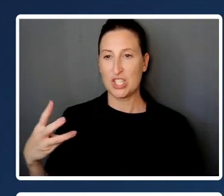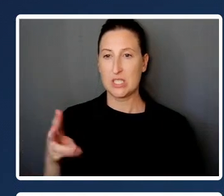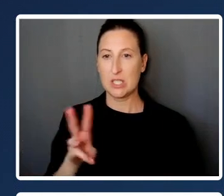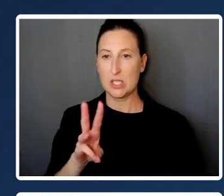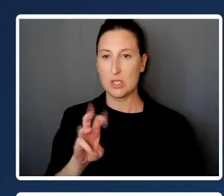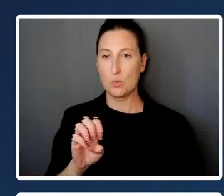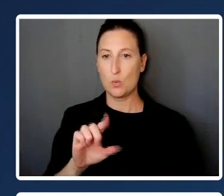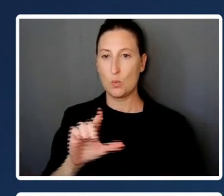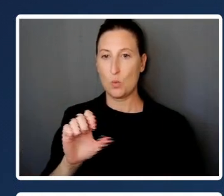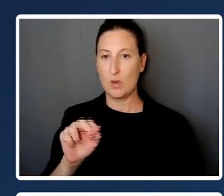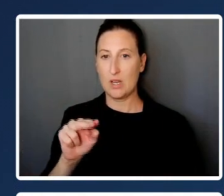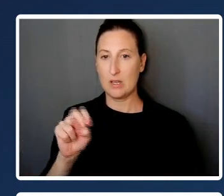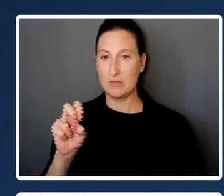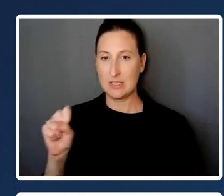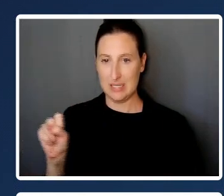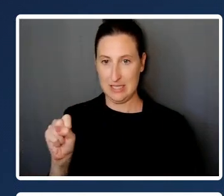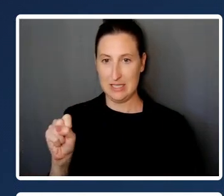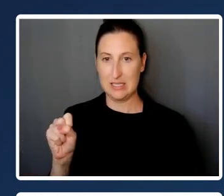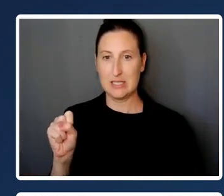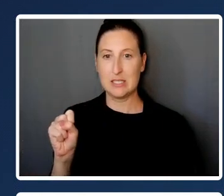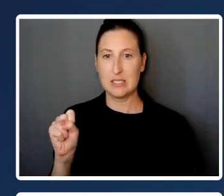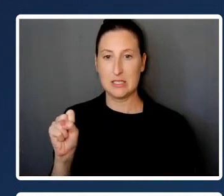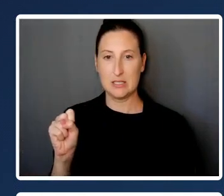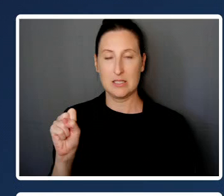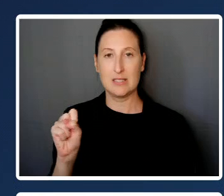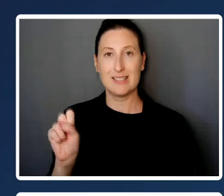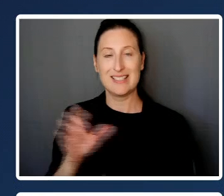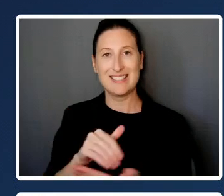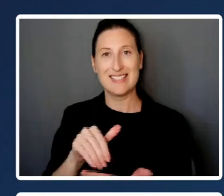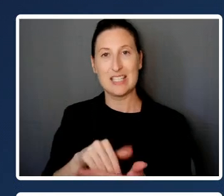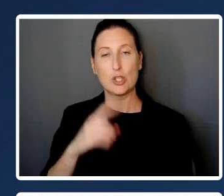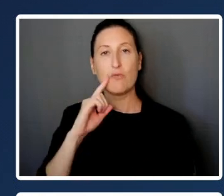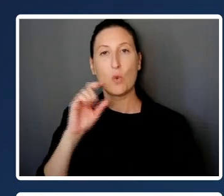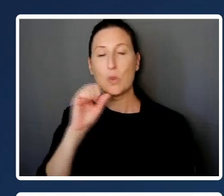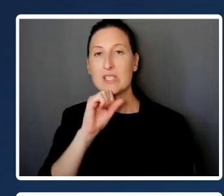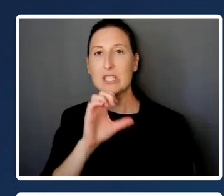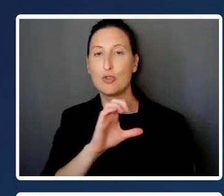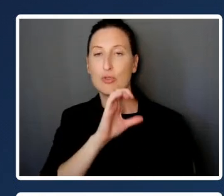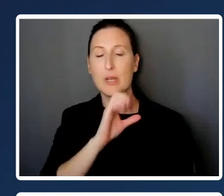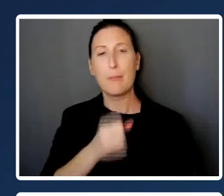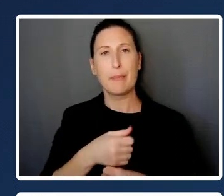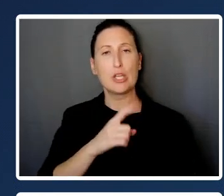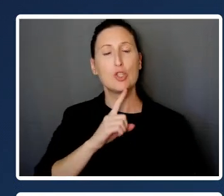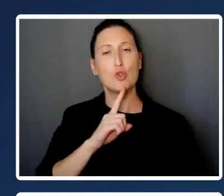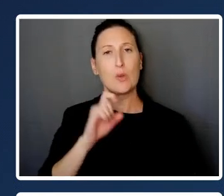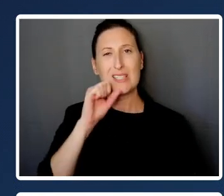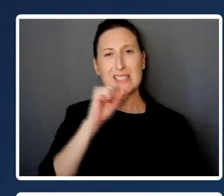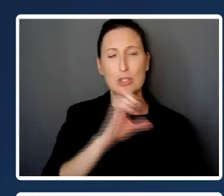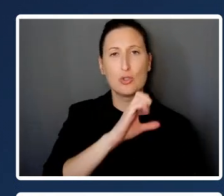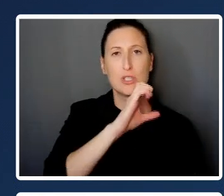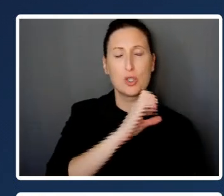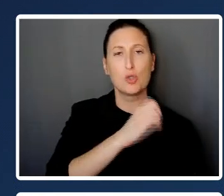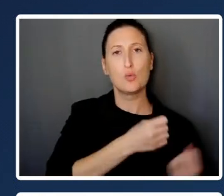make sure that our seniors were transported safely to and from the Anacostia Community